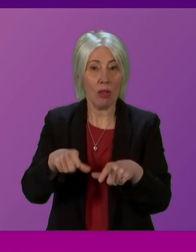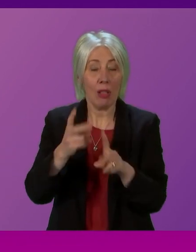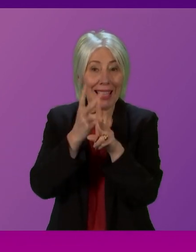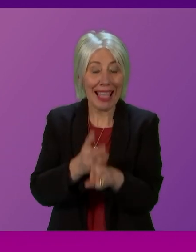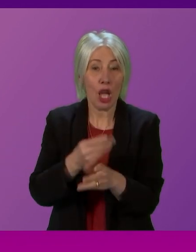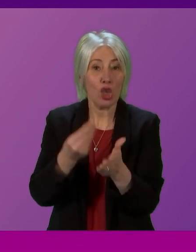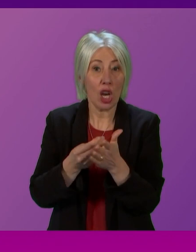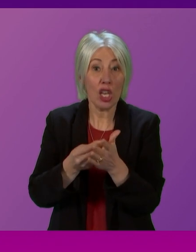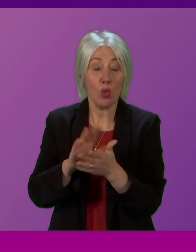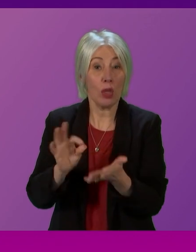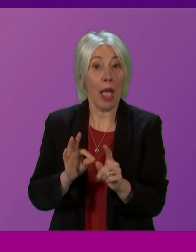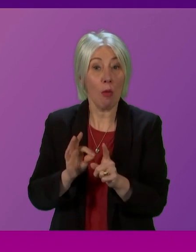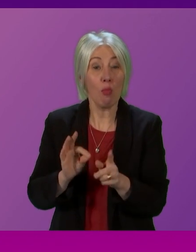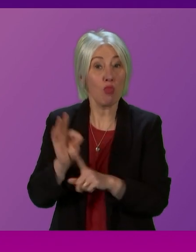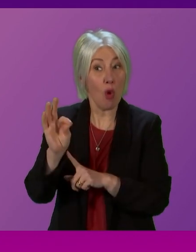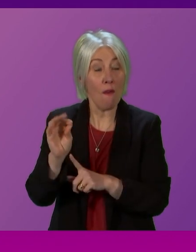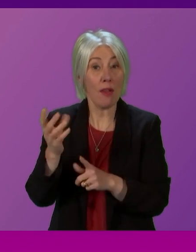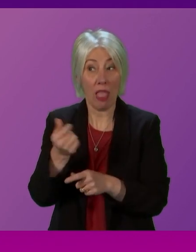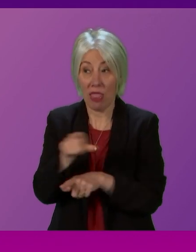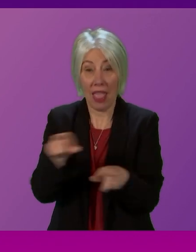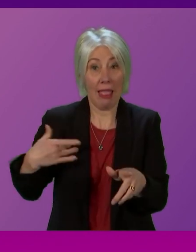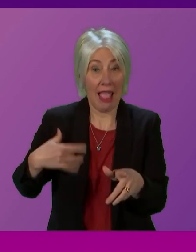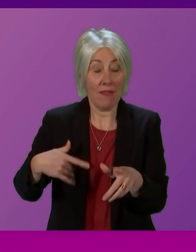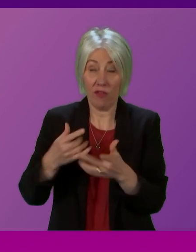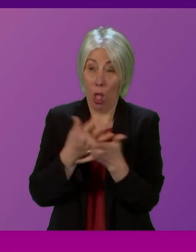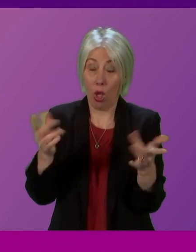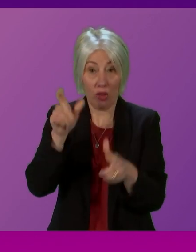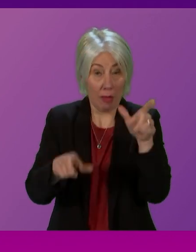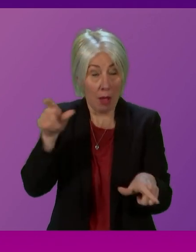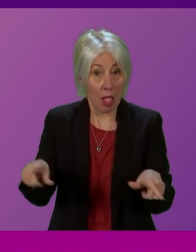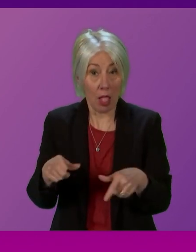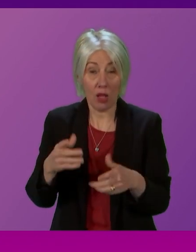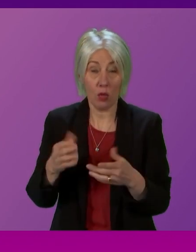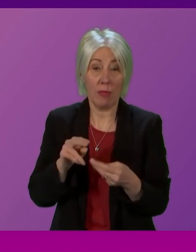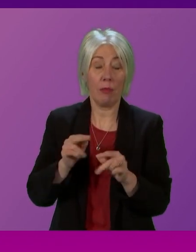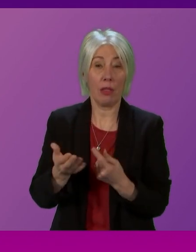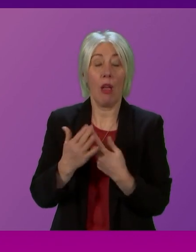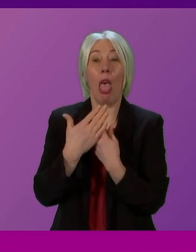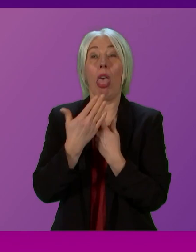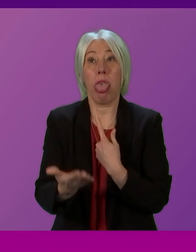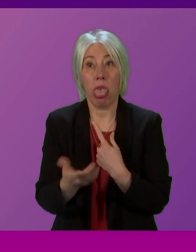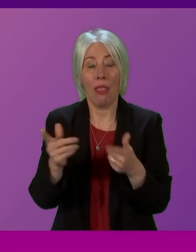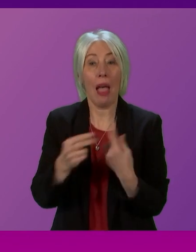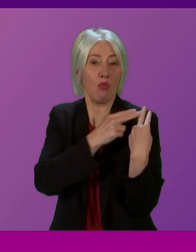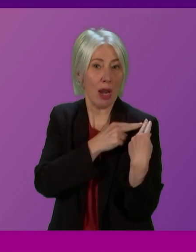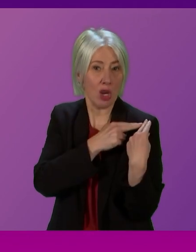a recommendation to scrap non-residential care charges, but we know that action has not been forthcoming to deliver on that recommendation.